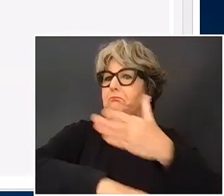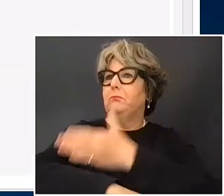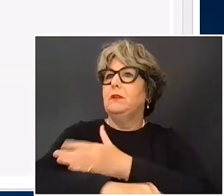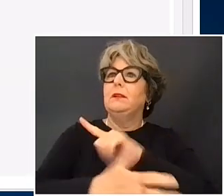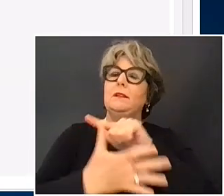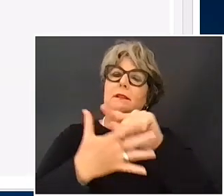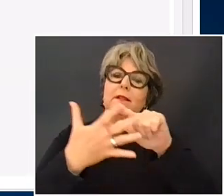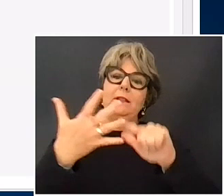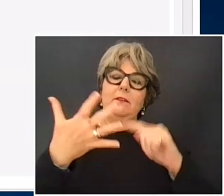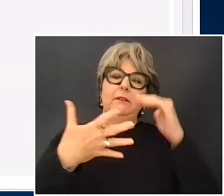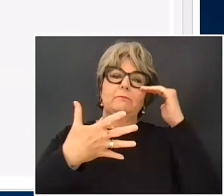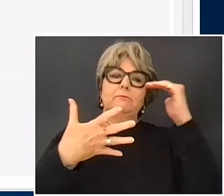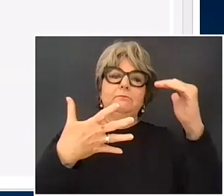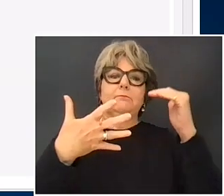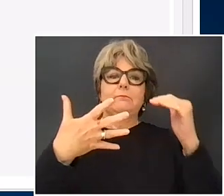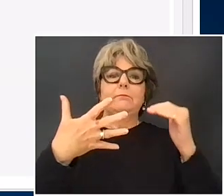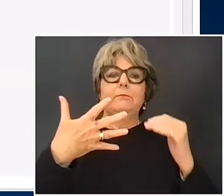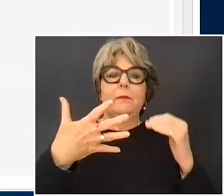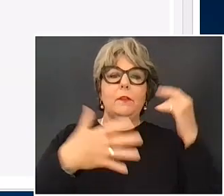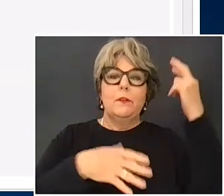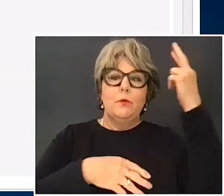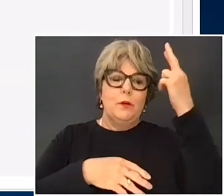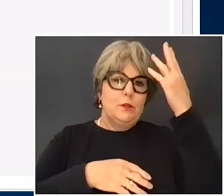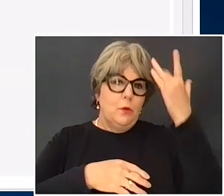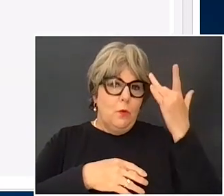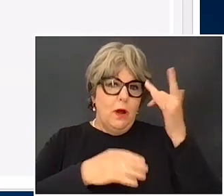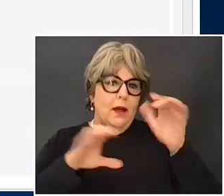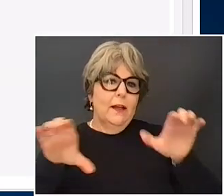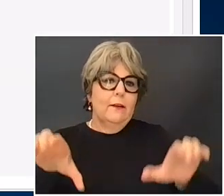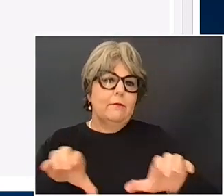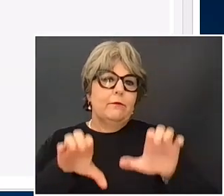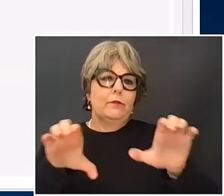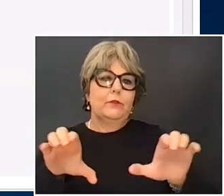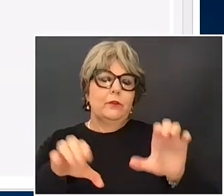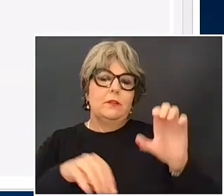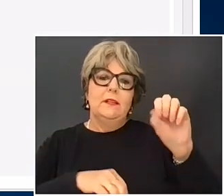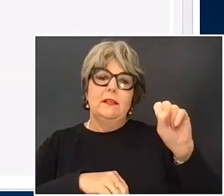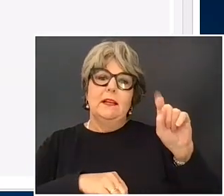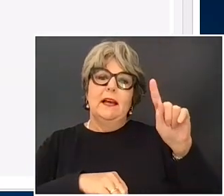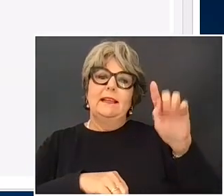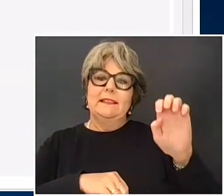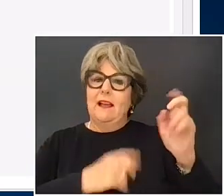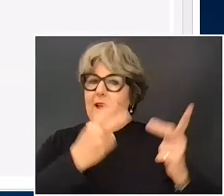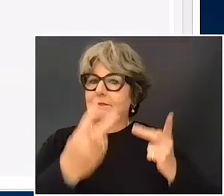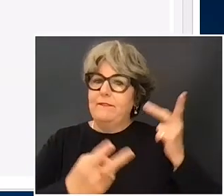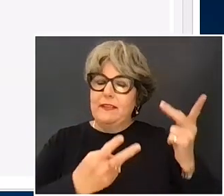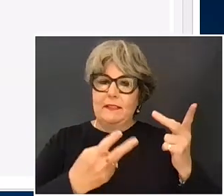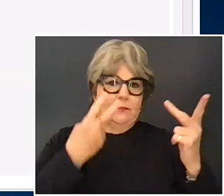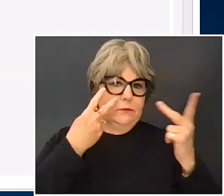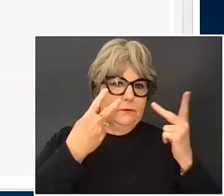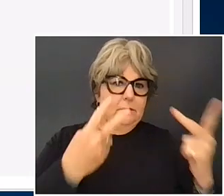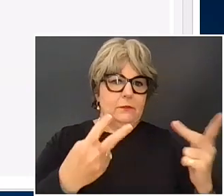seem to be the reason for doing a site visit to an additional location that are